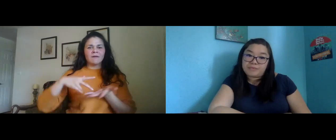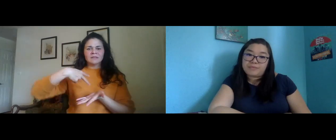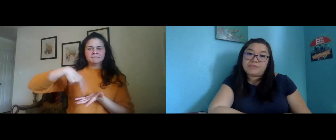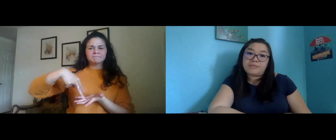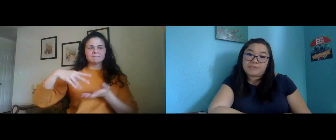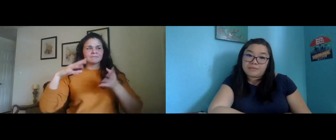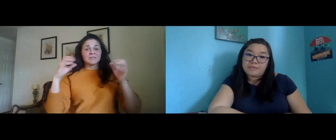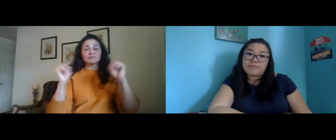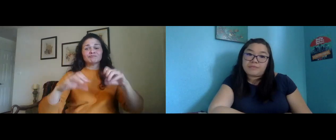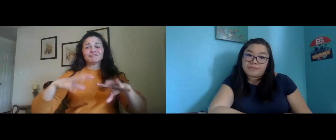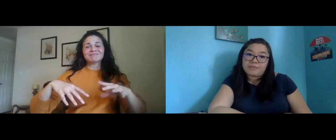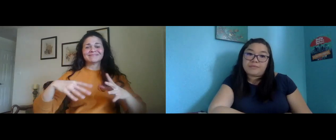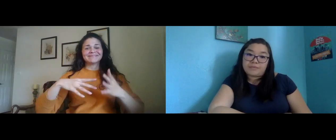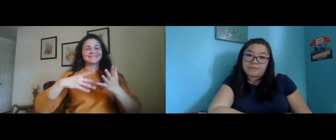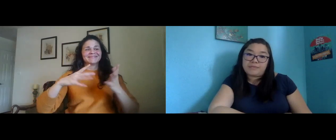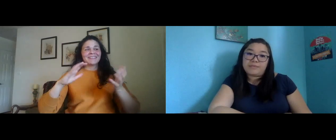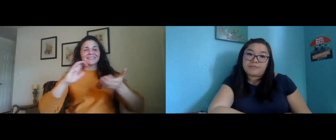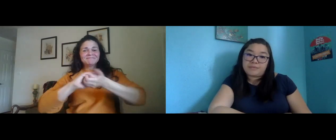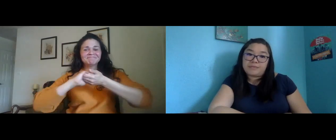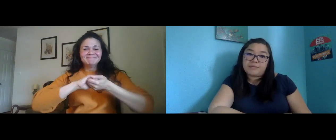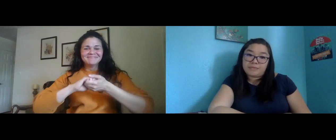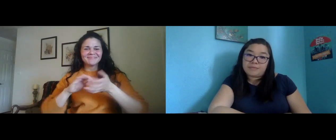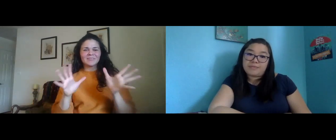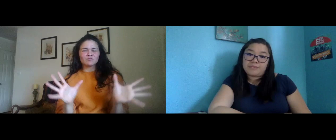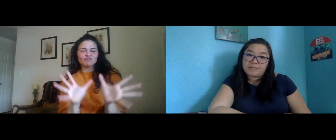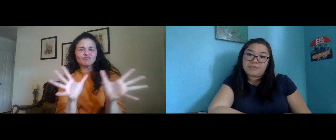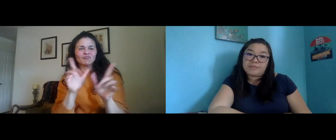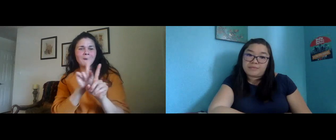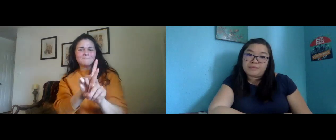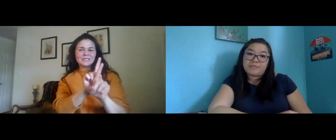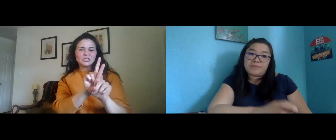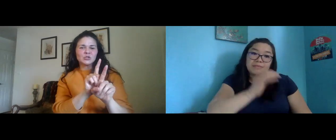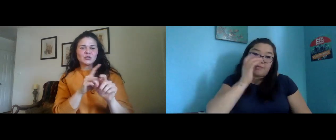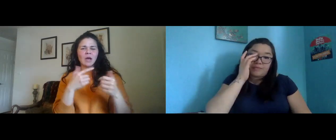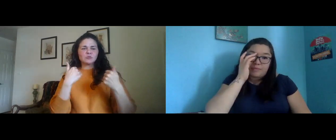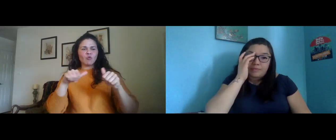How would I choreograph that? How would I dance? How would I contribute? Is it possible to collaborate? How can I encourage? Be a mentor?